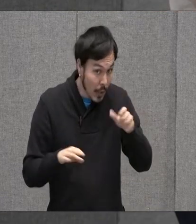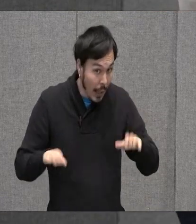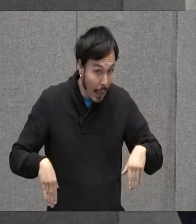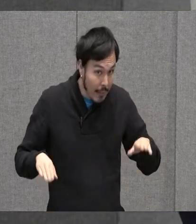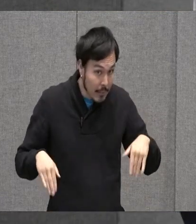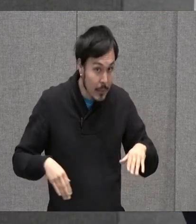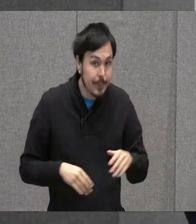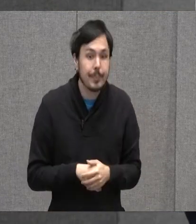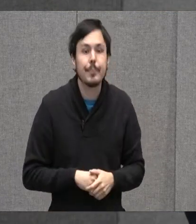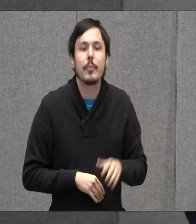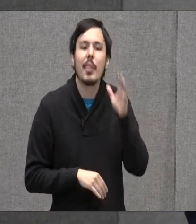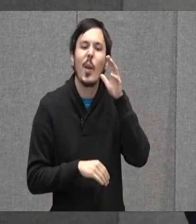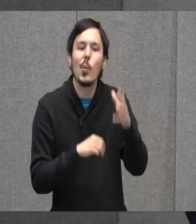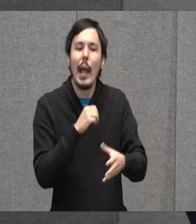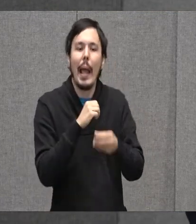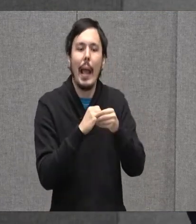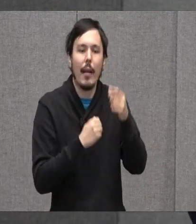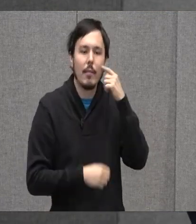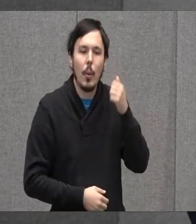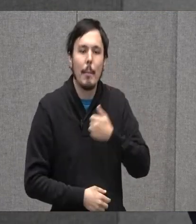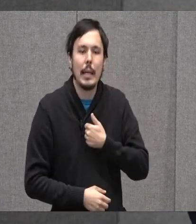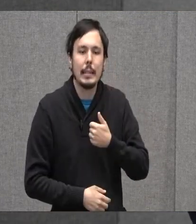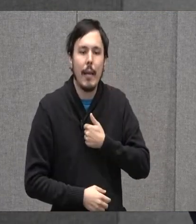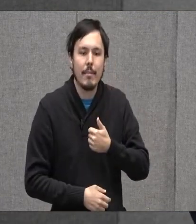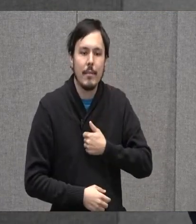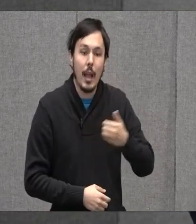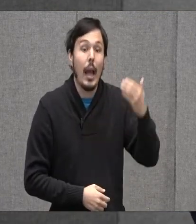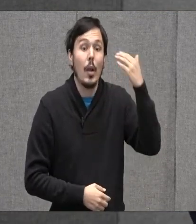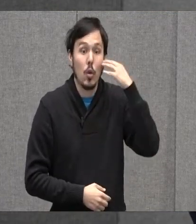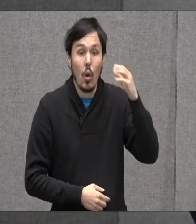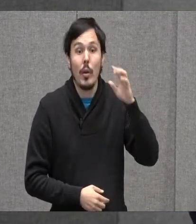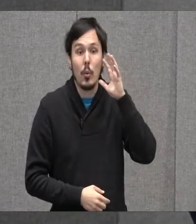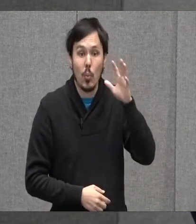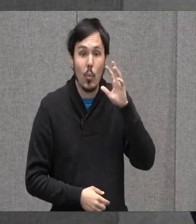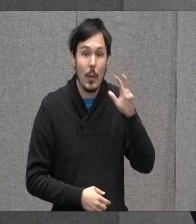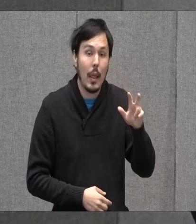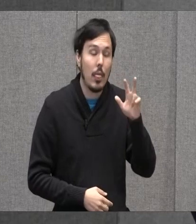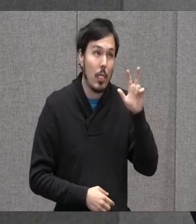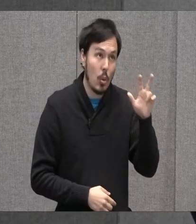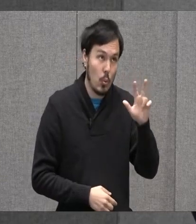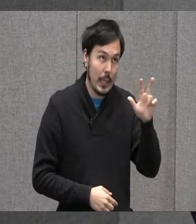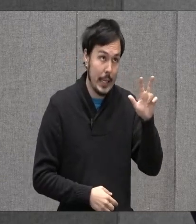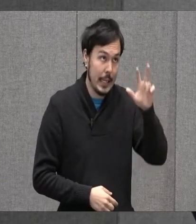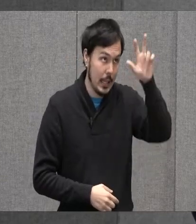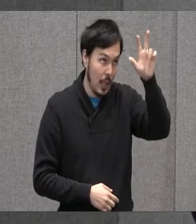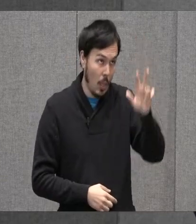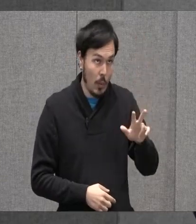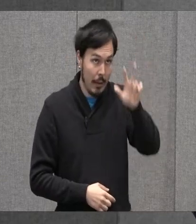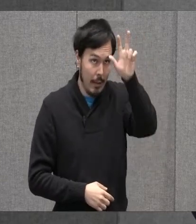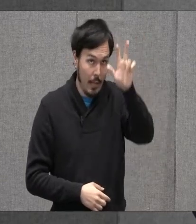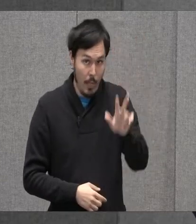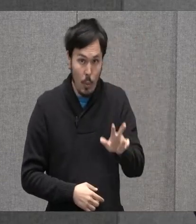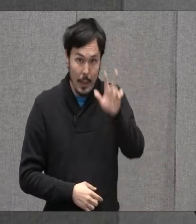So I'm gonna add in mine 'cause I know that it goes three going down each way.